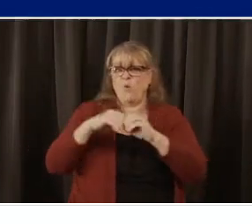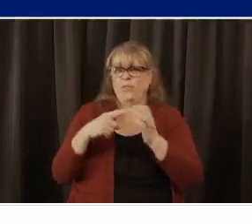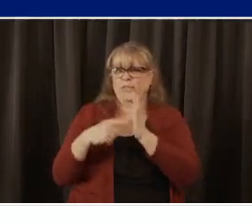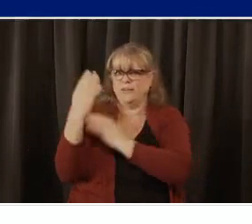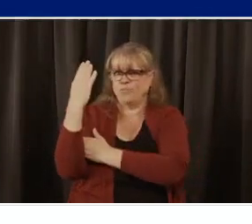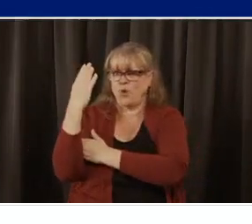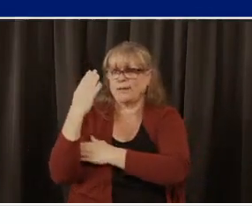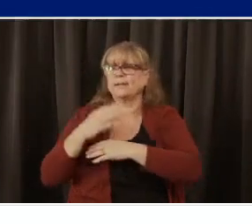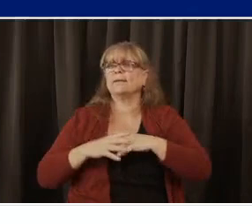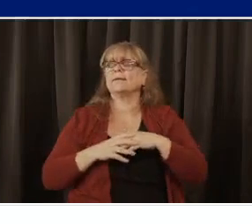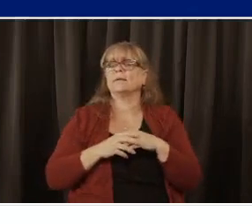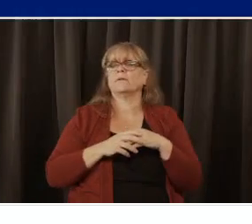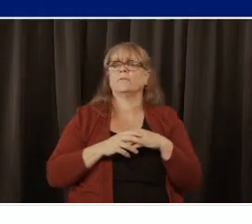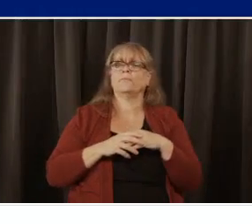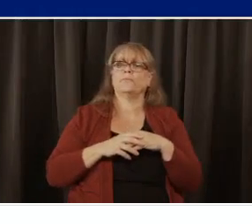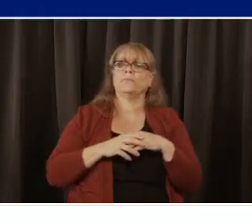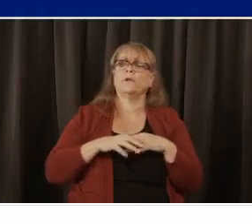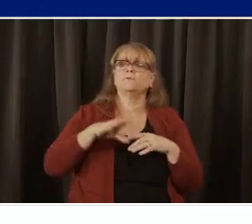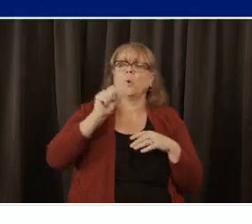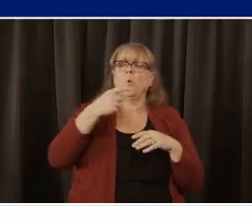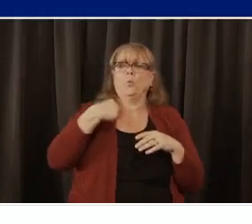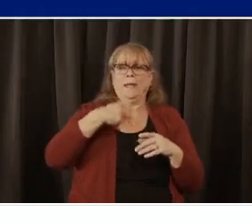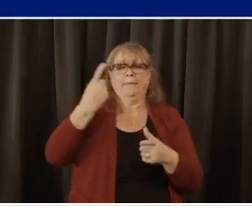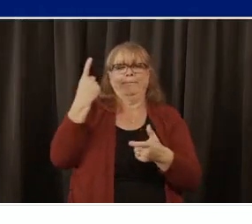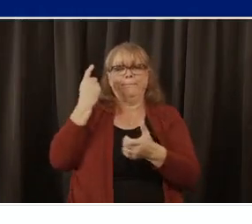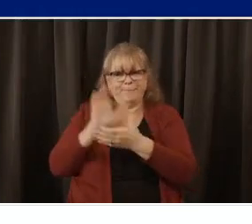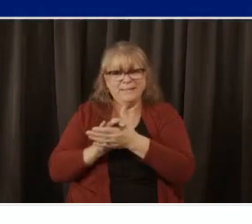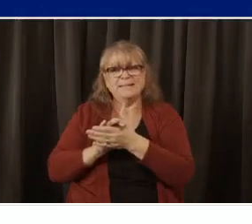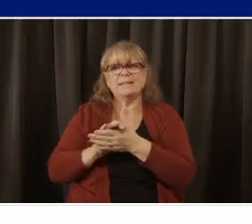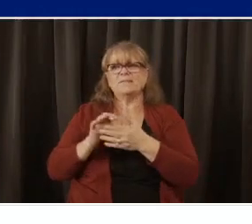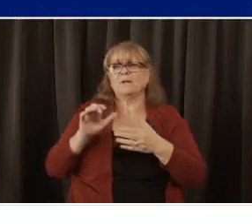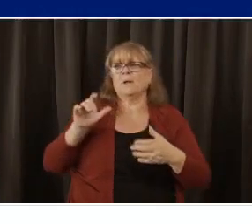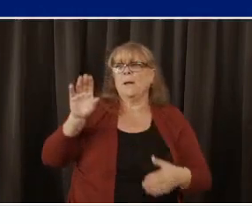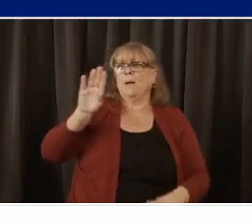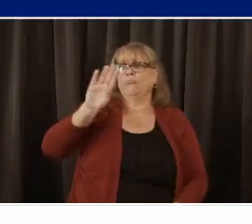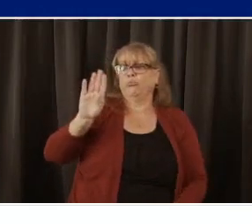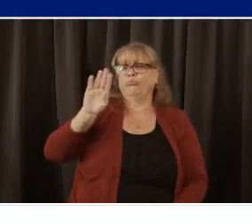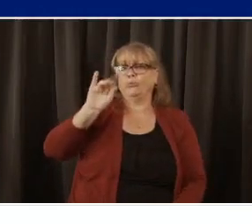have a travel history of including one individual who did travel internationally, and we know that